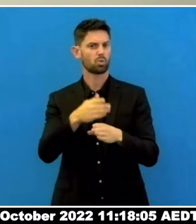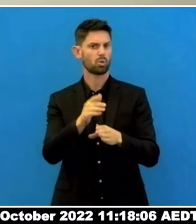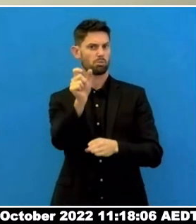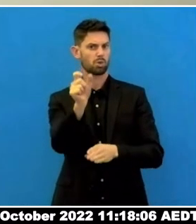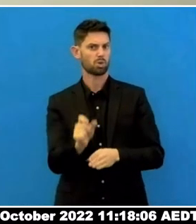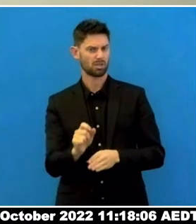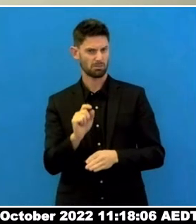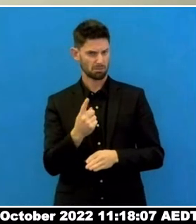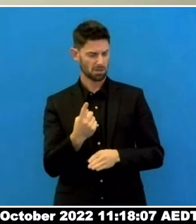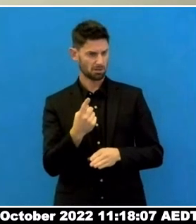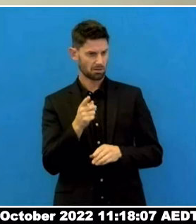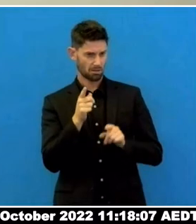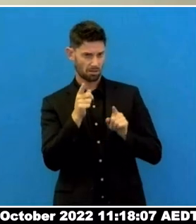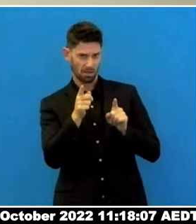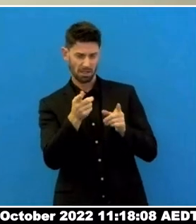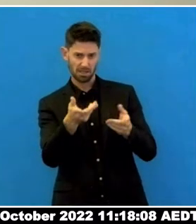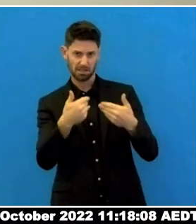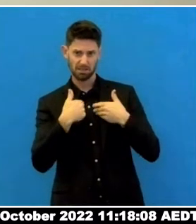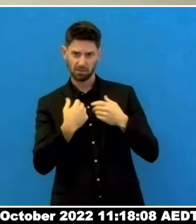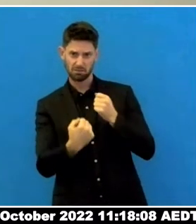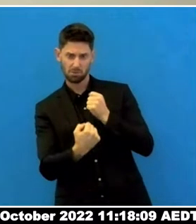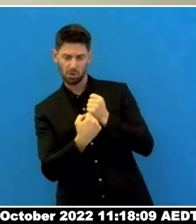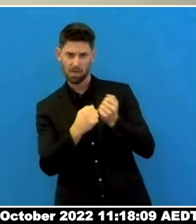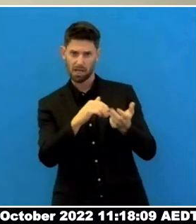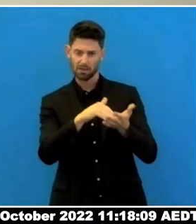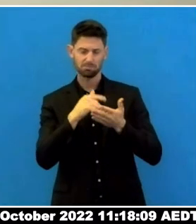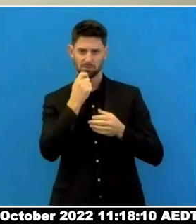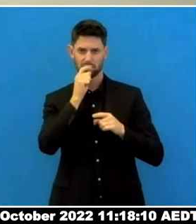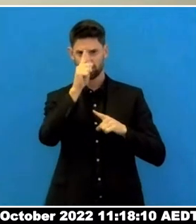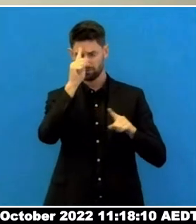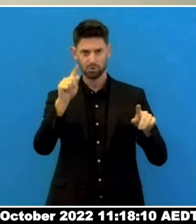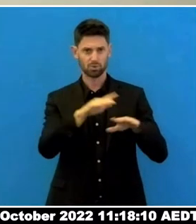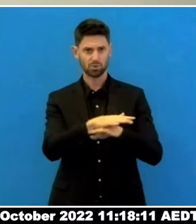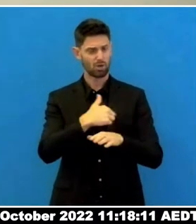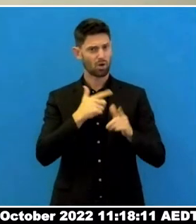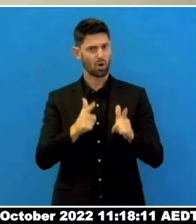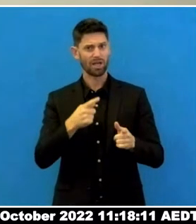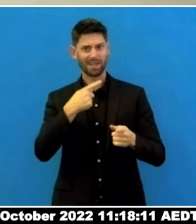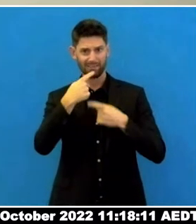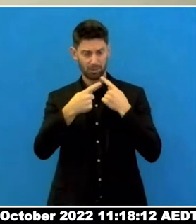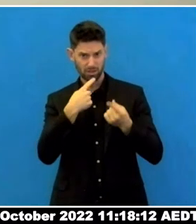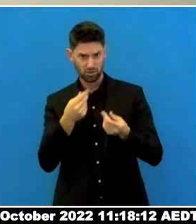I have to provide them with lots of information about my Centrelink payments, and I find this very stressful."